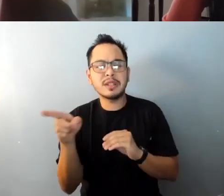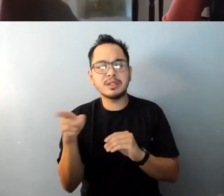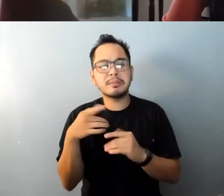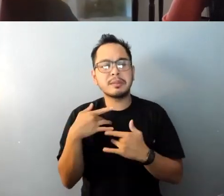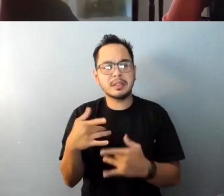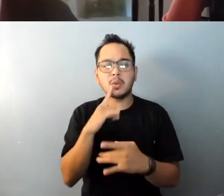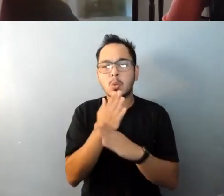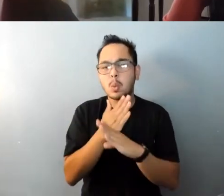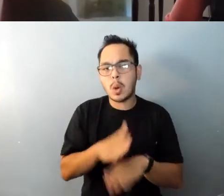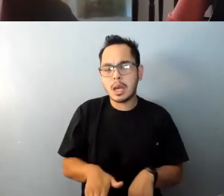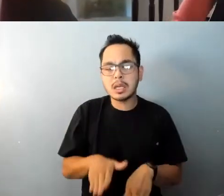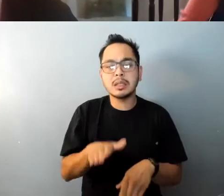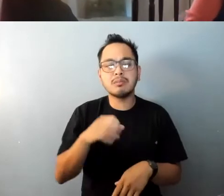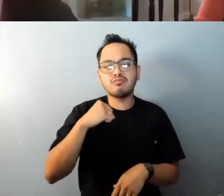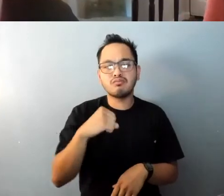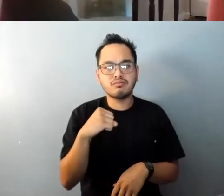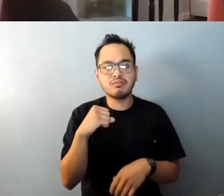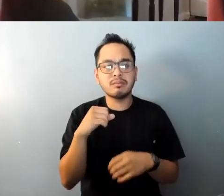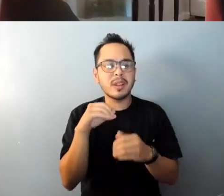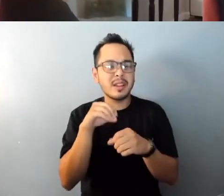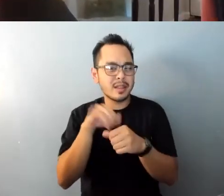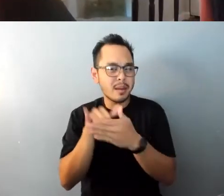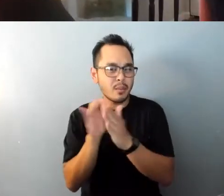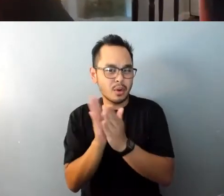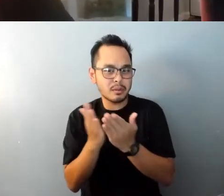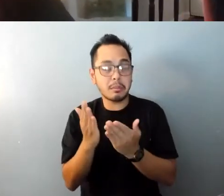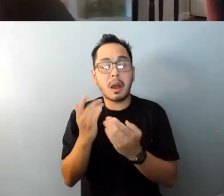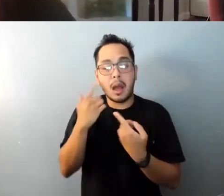it in the novel although I cannot tell whether that is Fitzgerald's choice or censorship